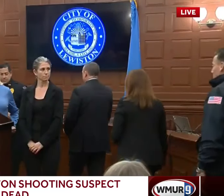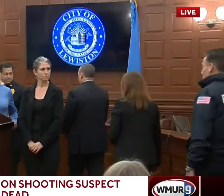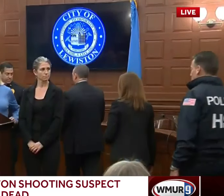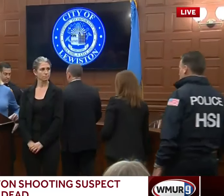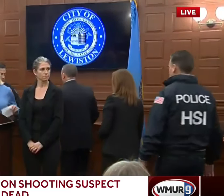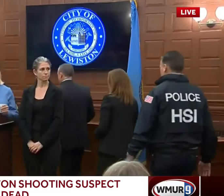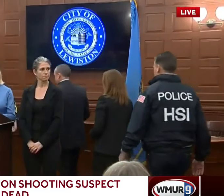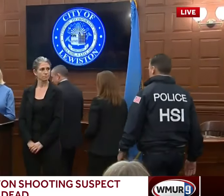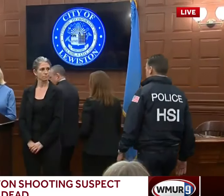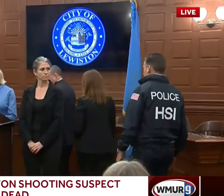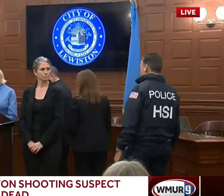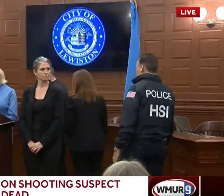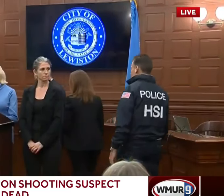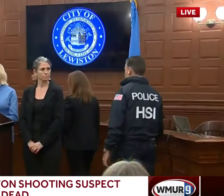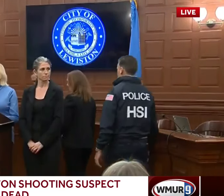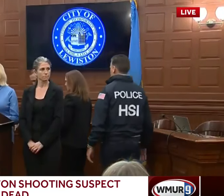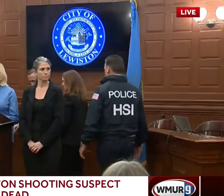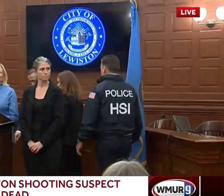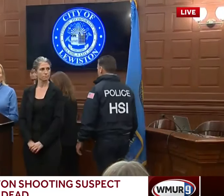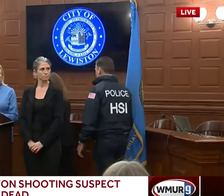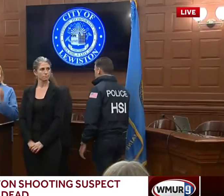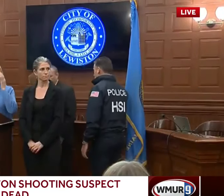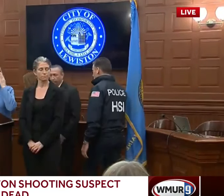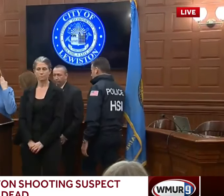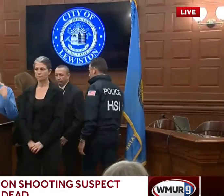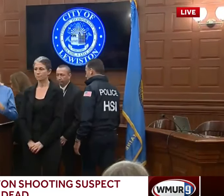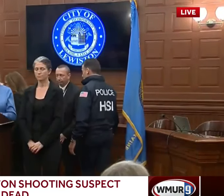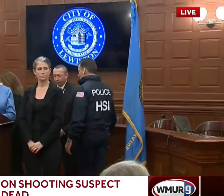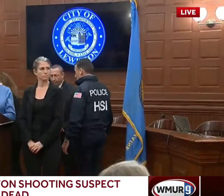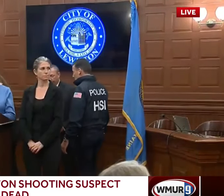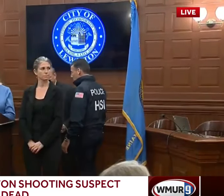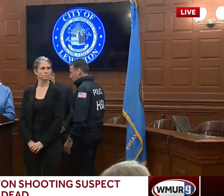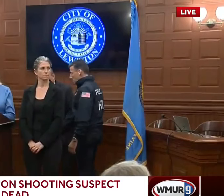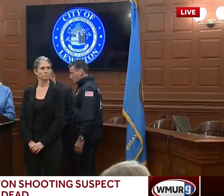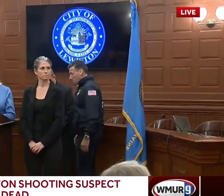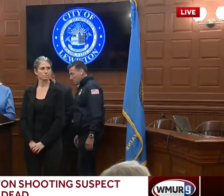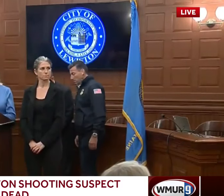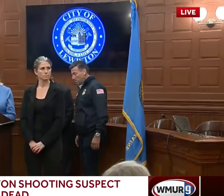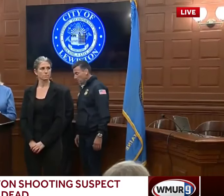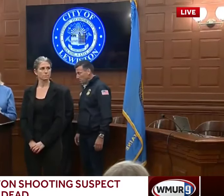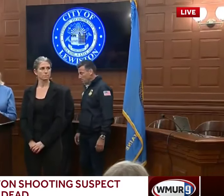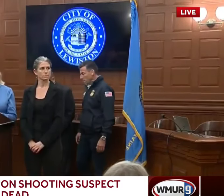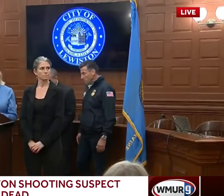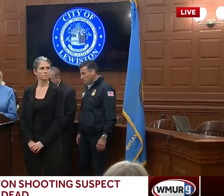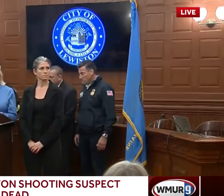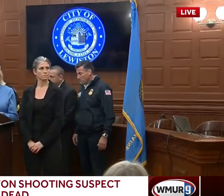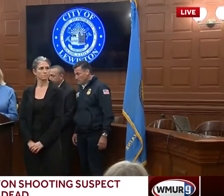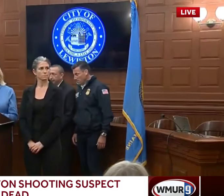THOSE PLACES WAS ACTUALLY RECOVERED AT A RECYCLING CENTER IN LISBON.